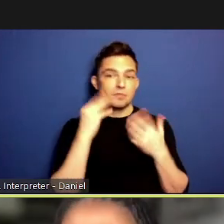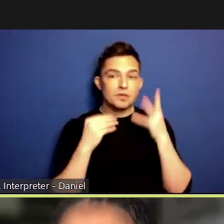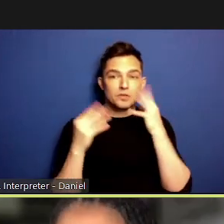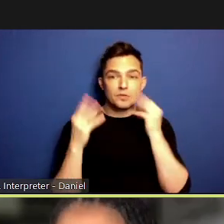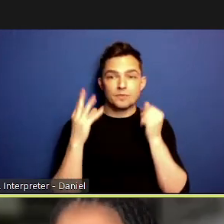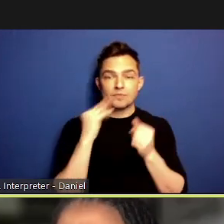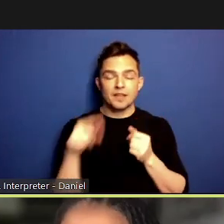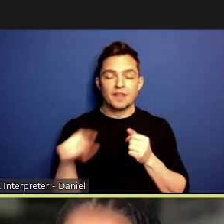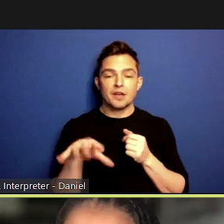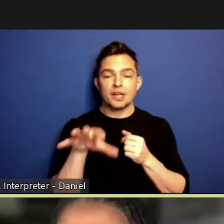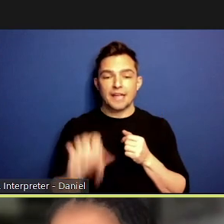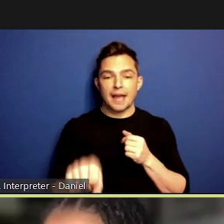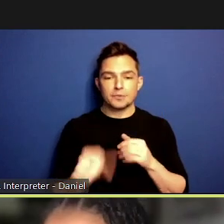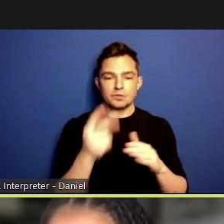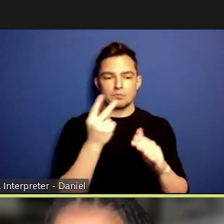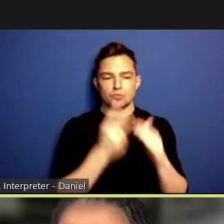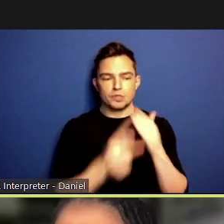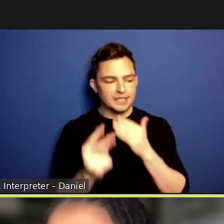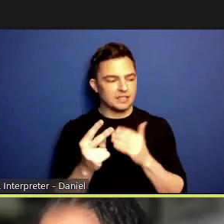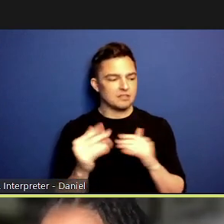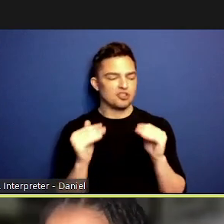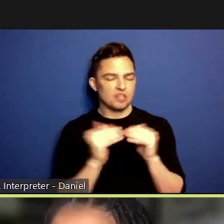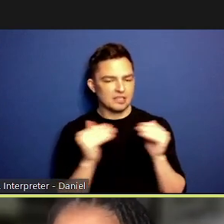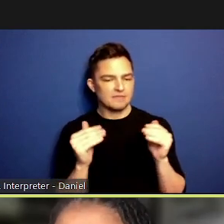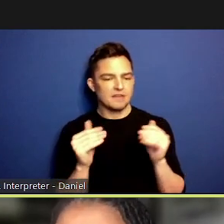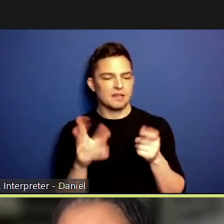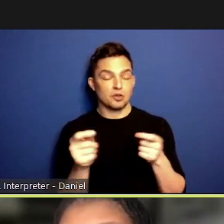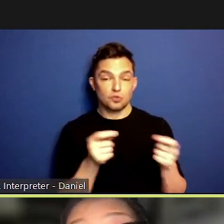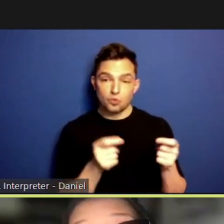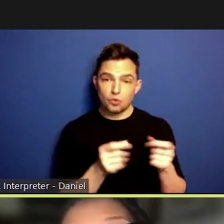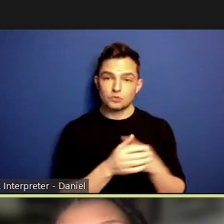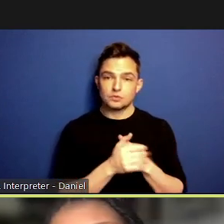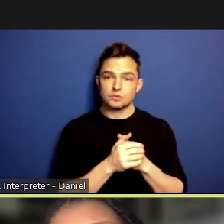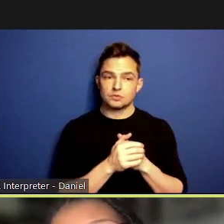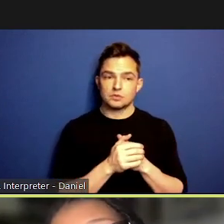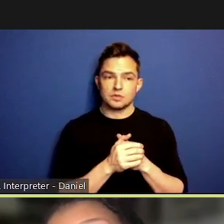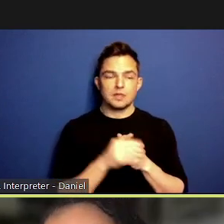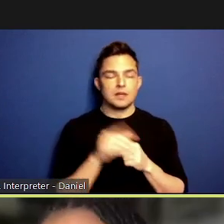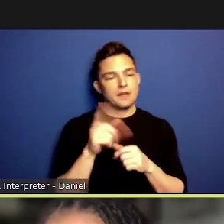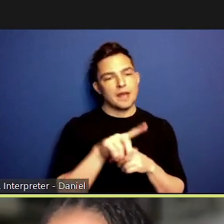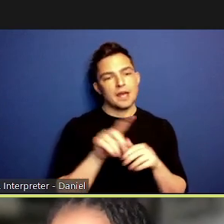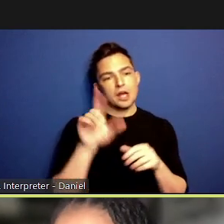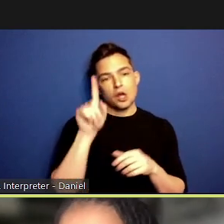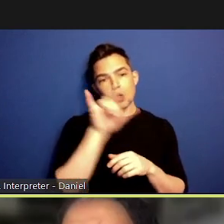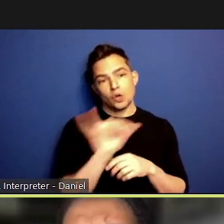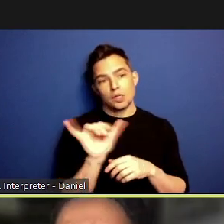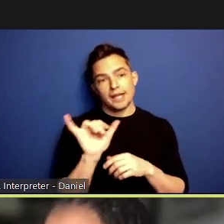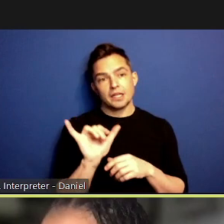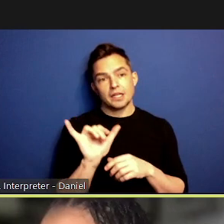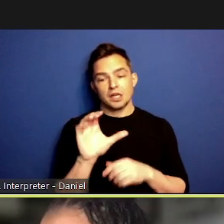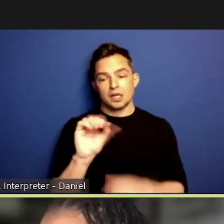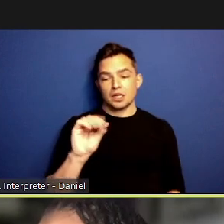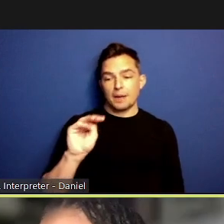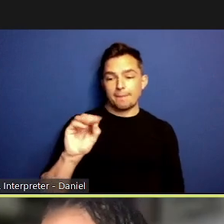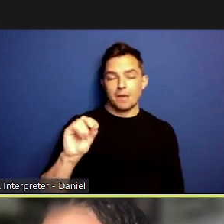predicted, justified, and controlled. You know, they appear as commodities revenue streams,